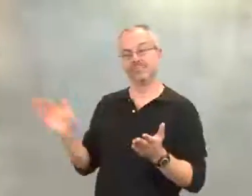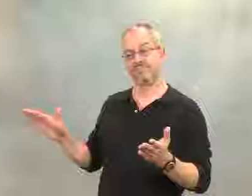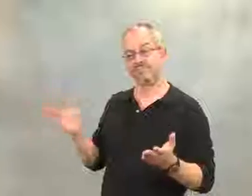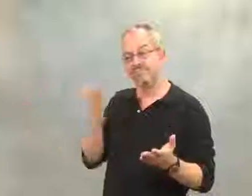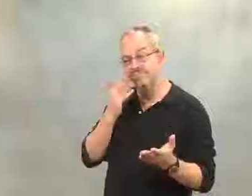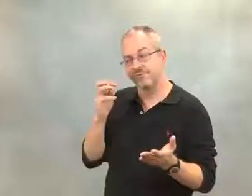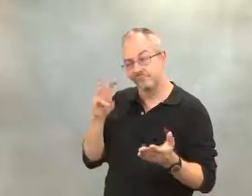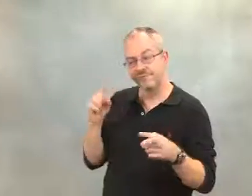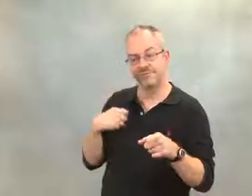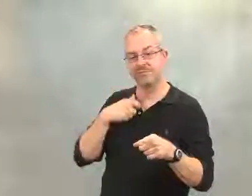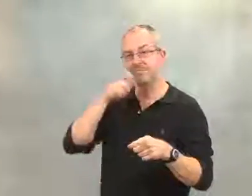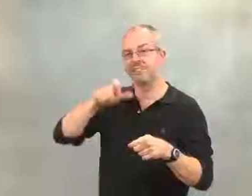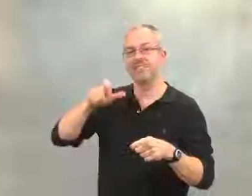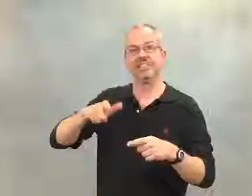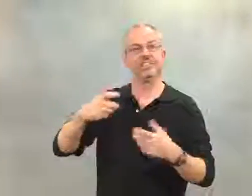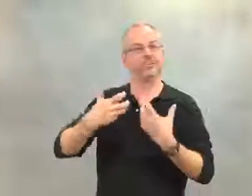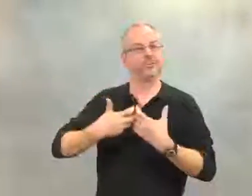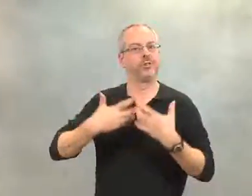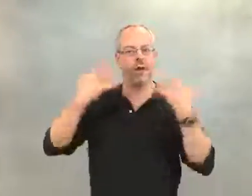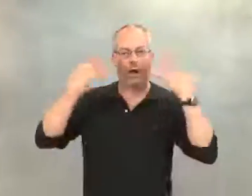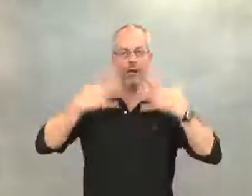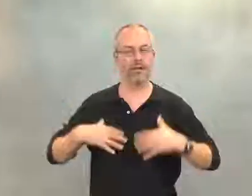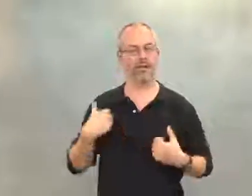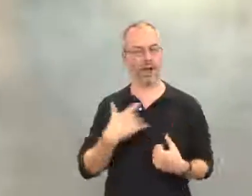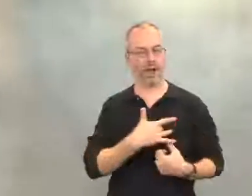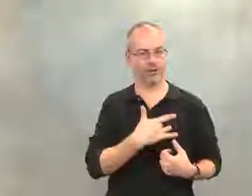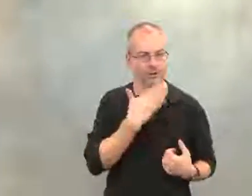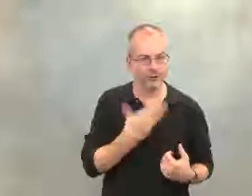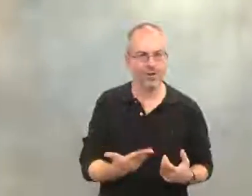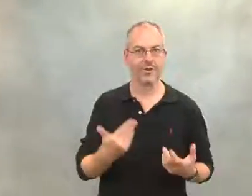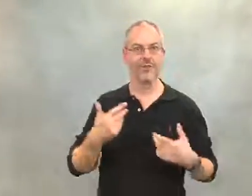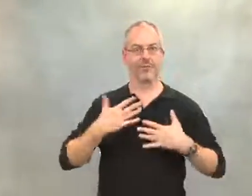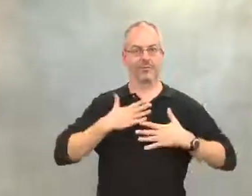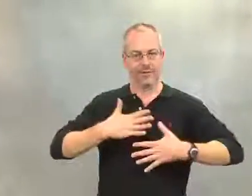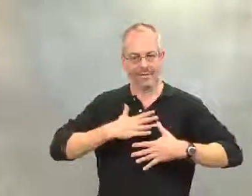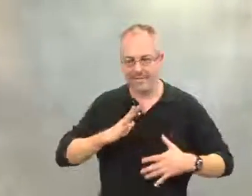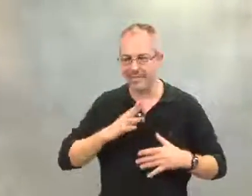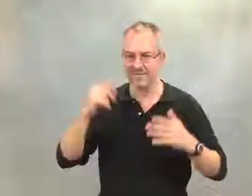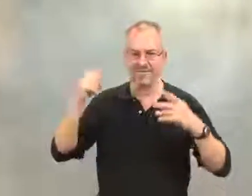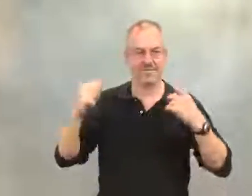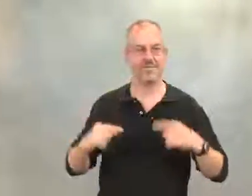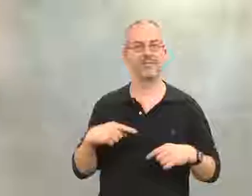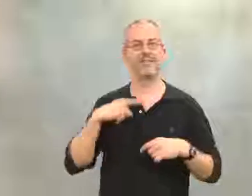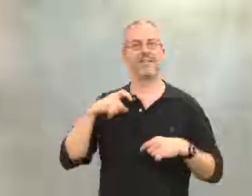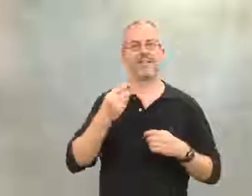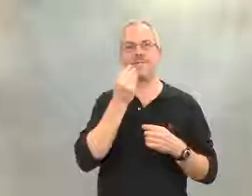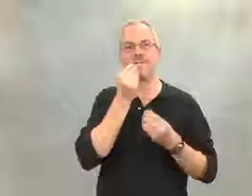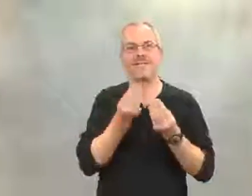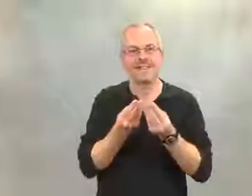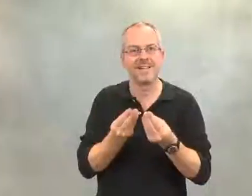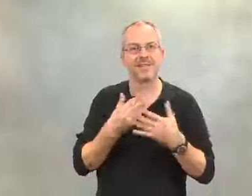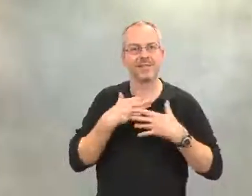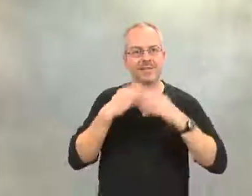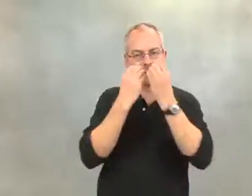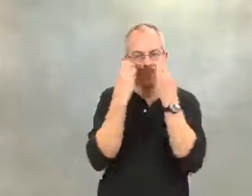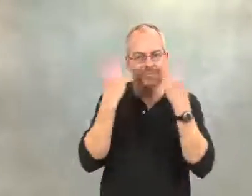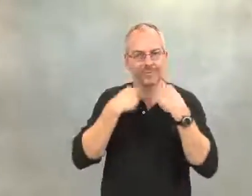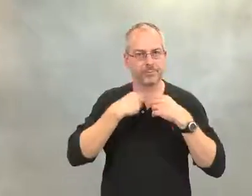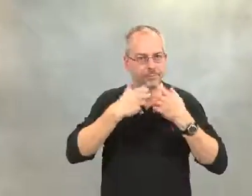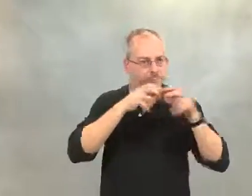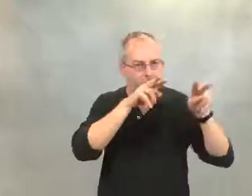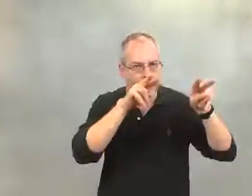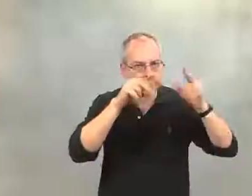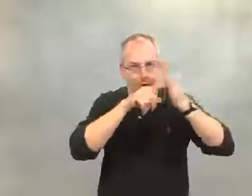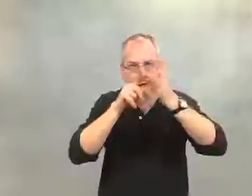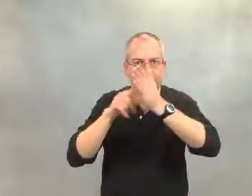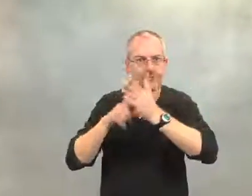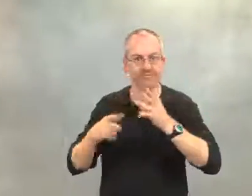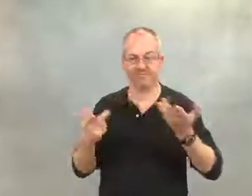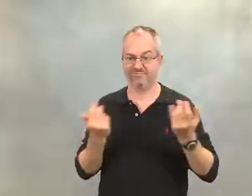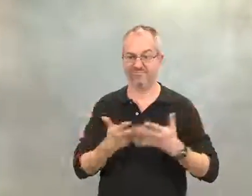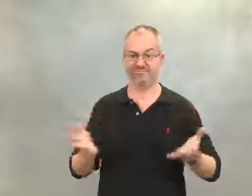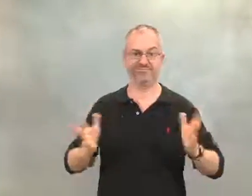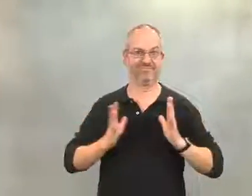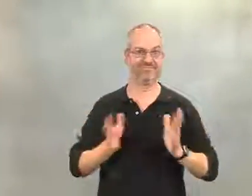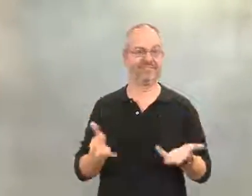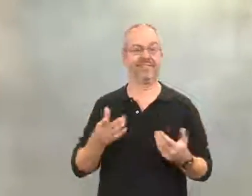The doctor said the good news was I didn't need the machines